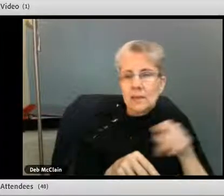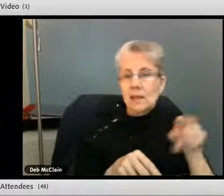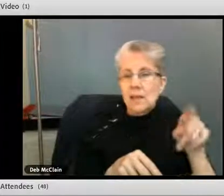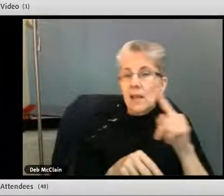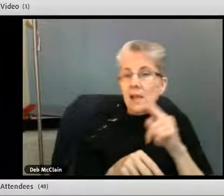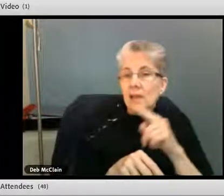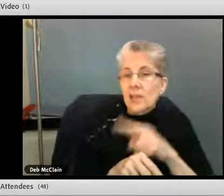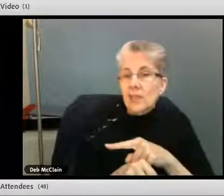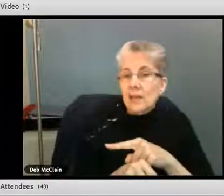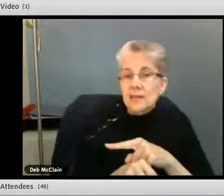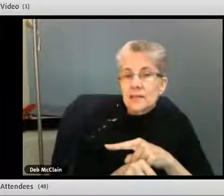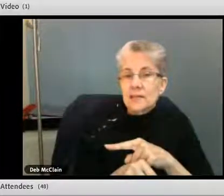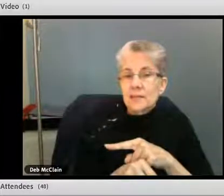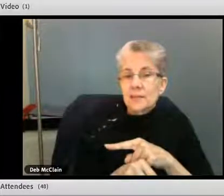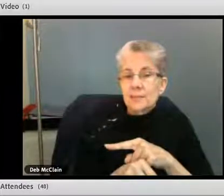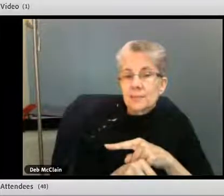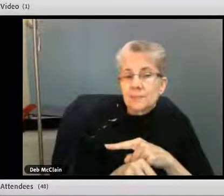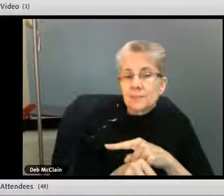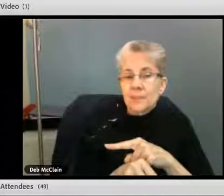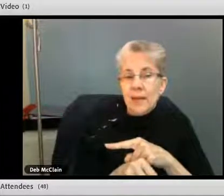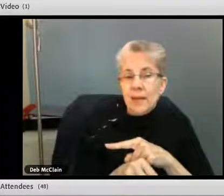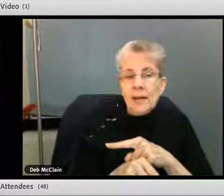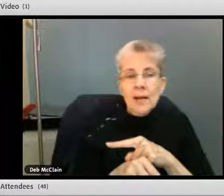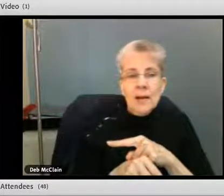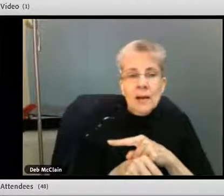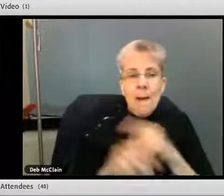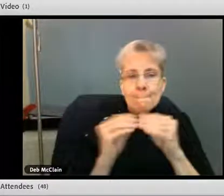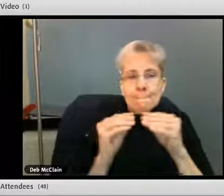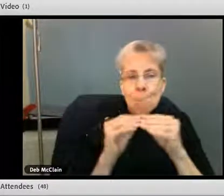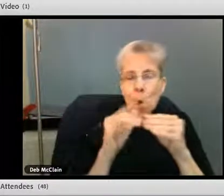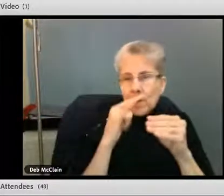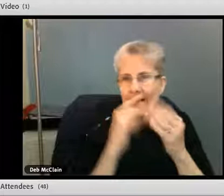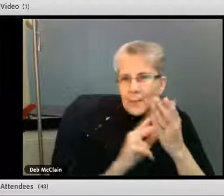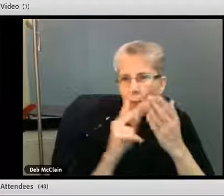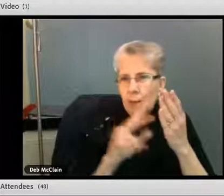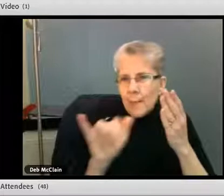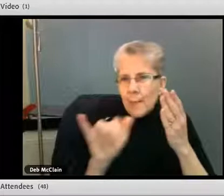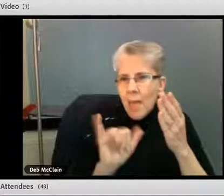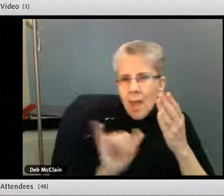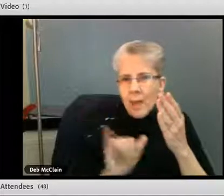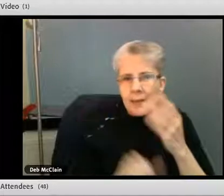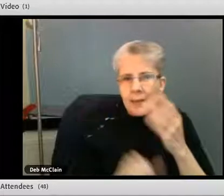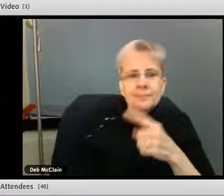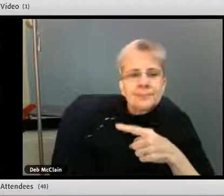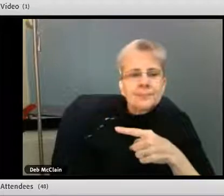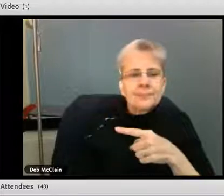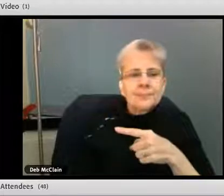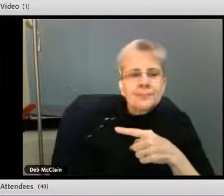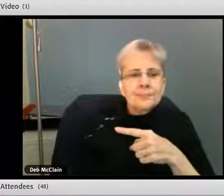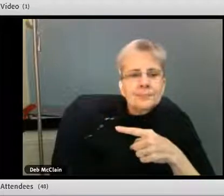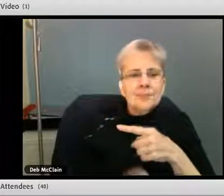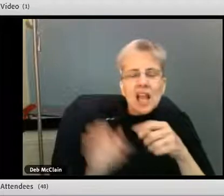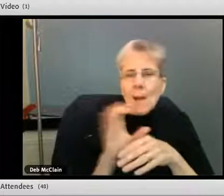This is probably much more of a kid's program. This is gonna be much more of a computer-y kind of program.